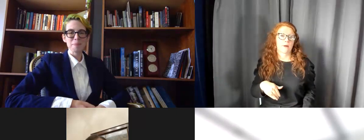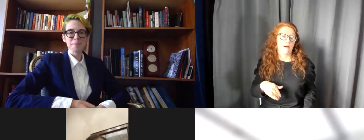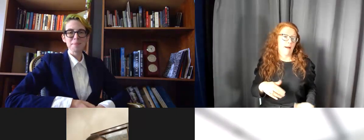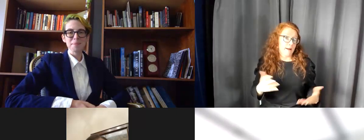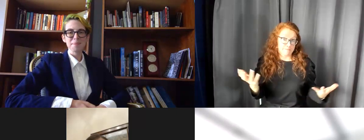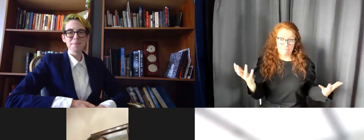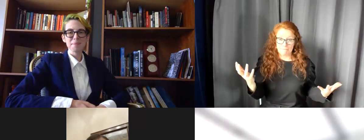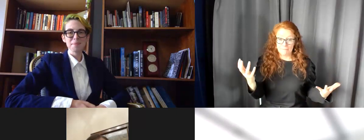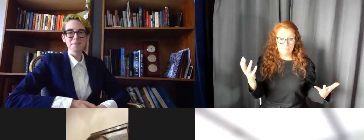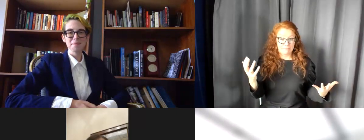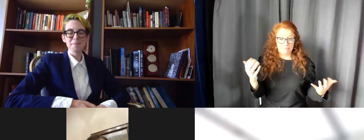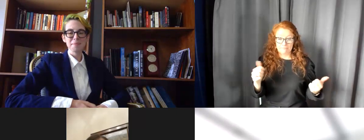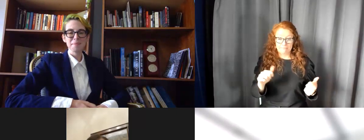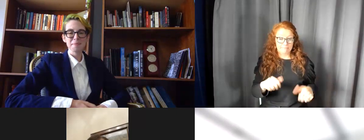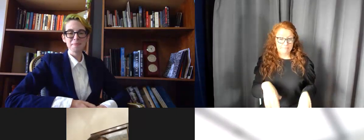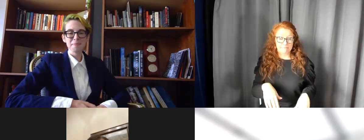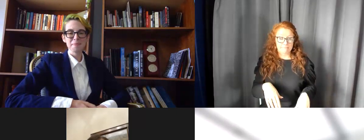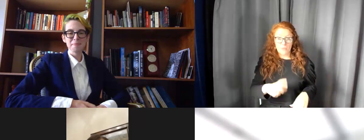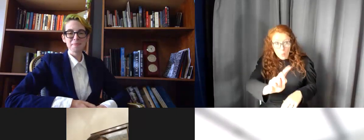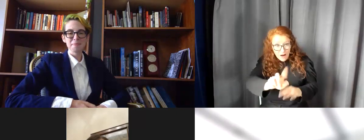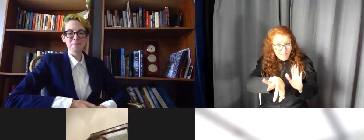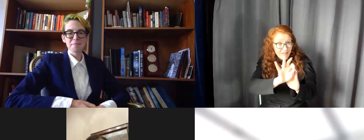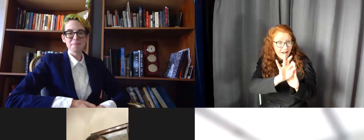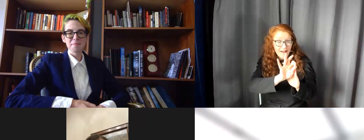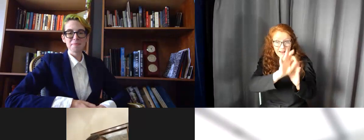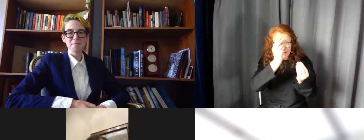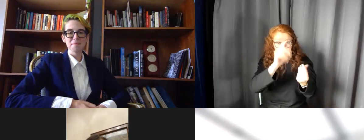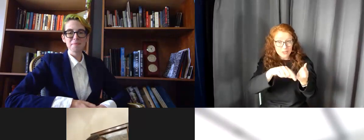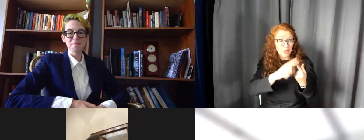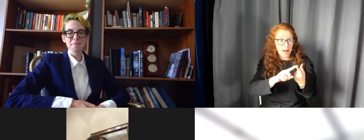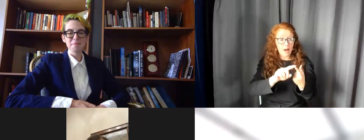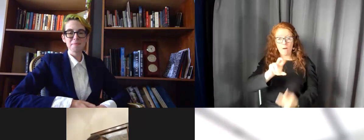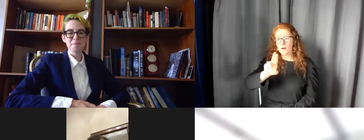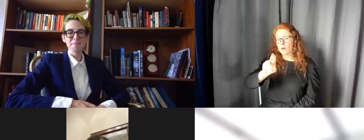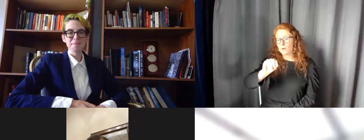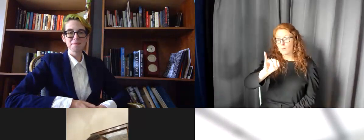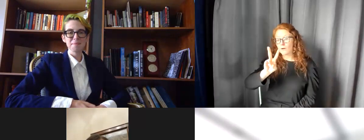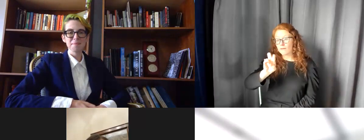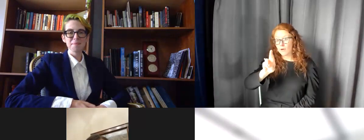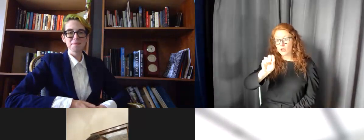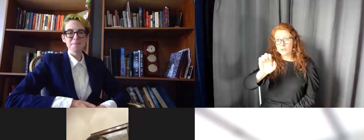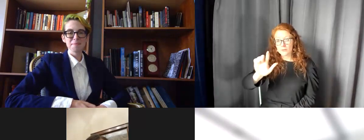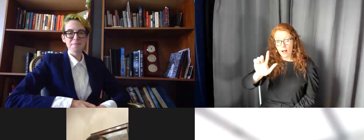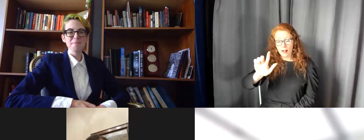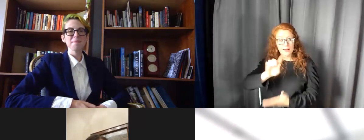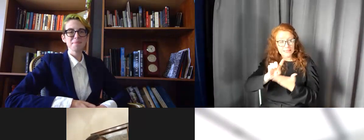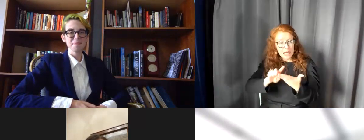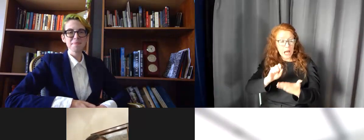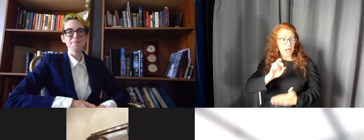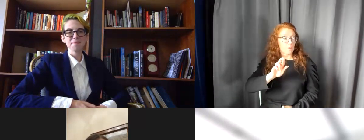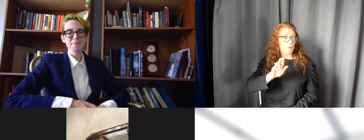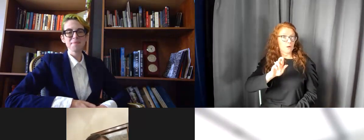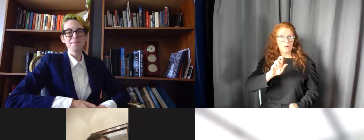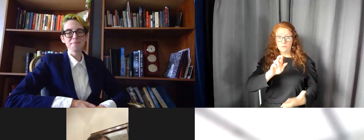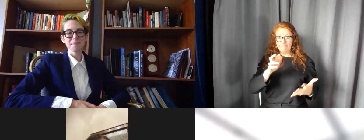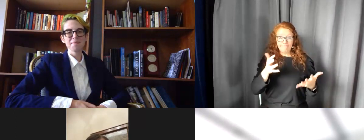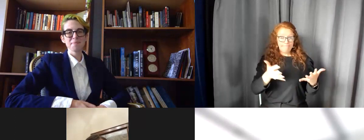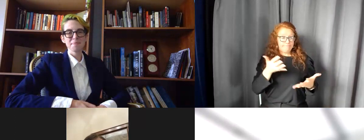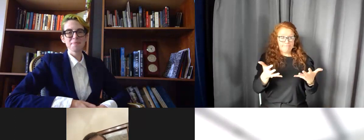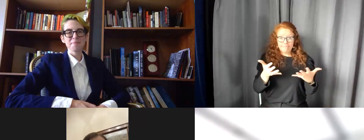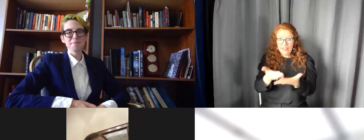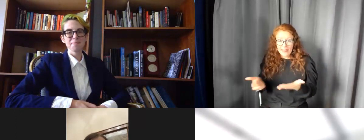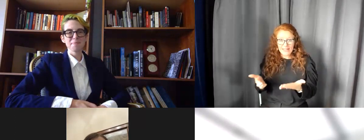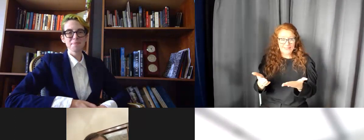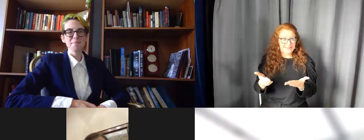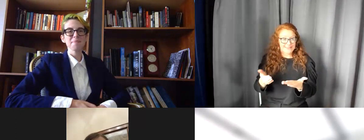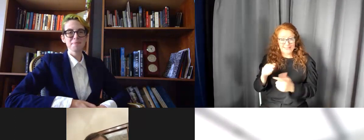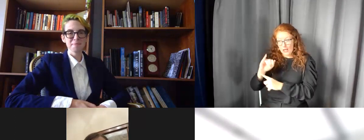Jordan Radford: how to find more information about like universal design, and all of the things that you the human was is talking about, or the things that Grace, Sarah and I have been talking about.